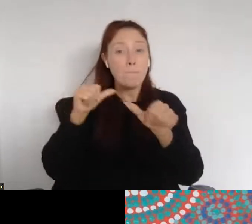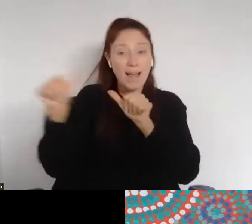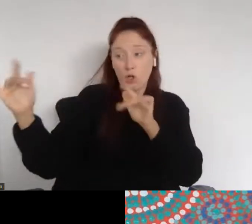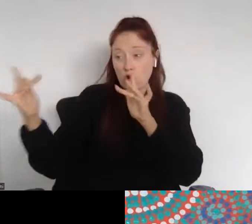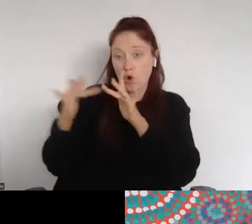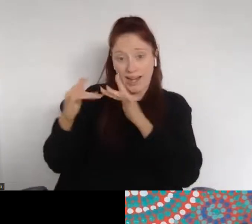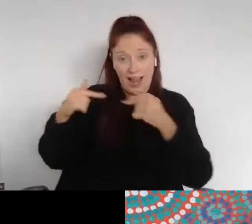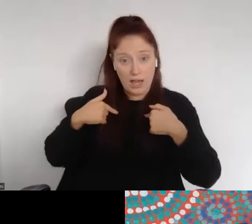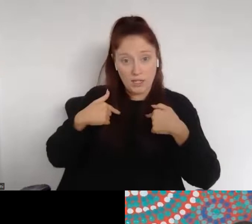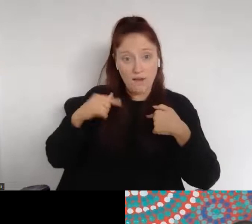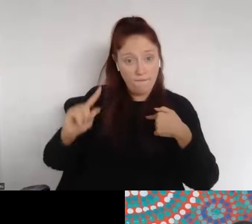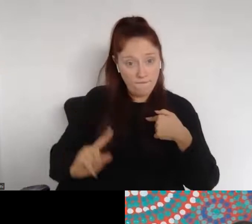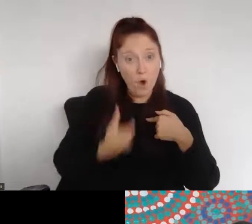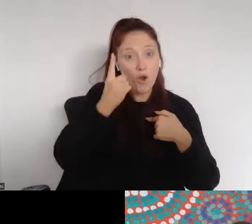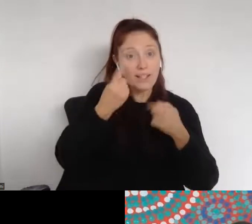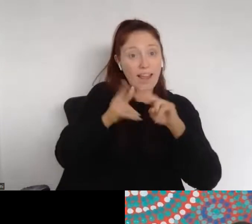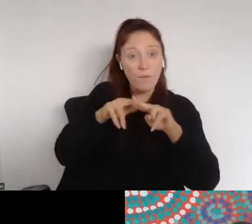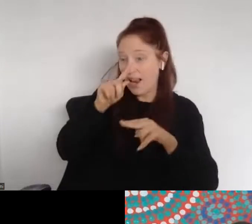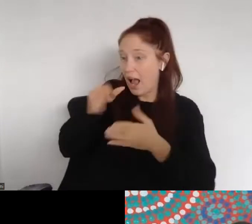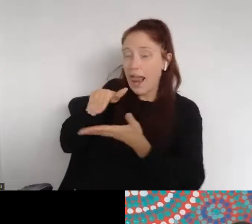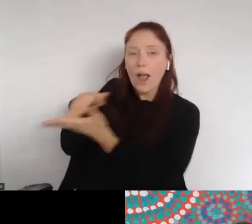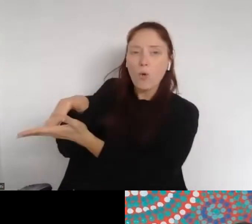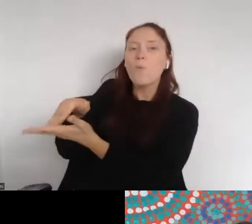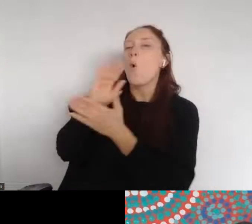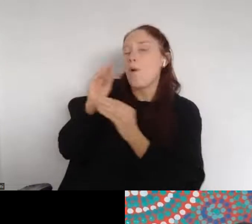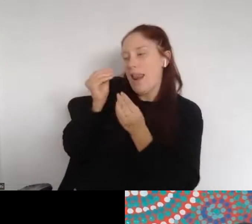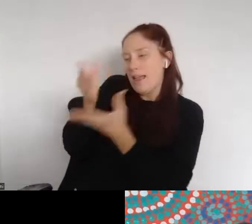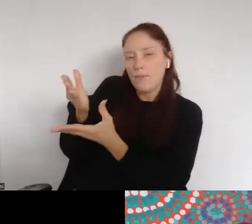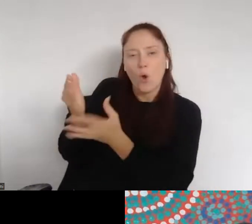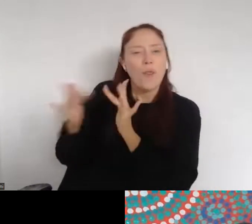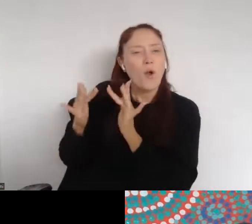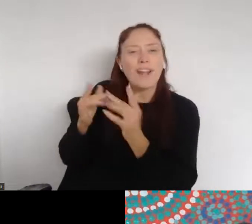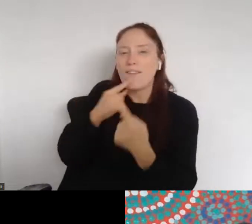instance and if we can't, we will give them the contact details for the appropriate services.